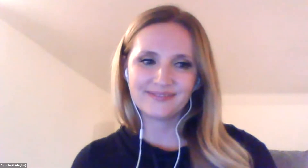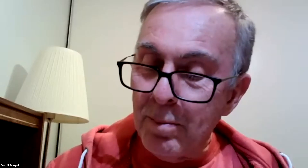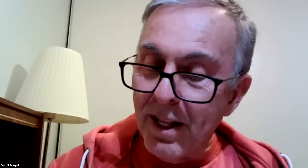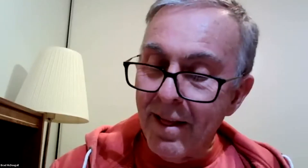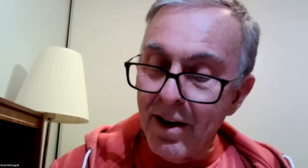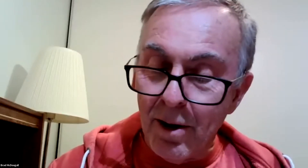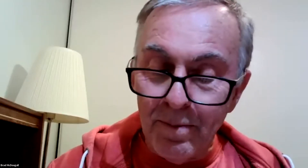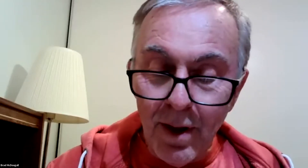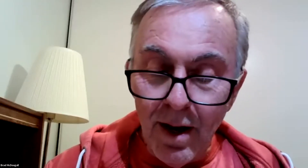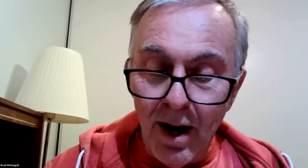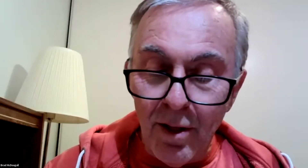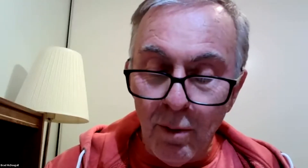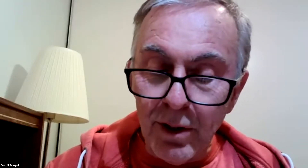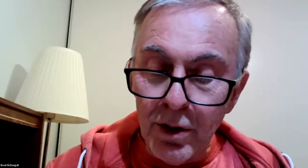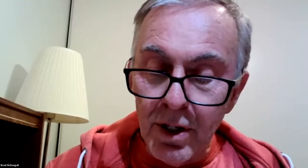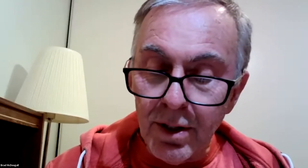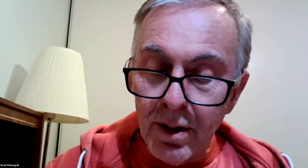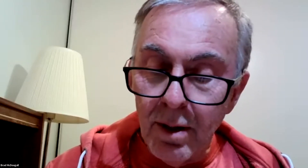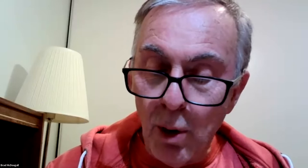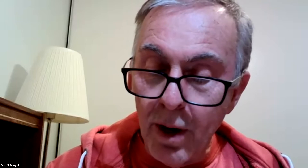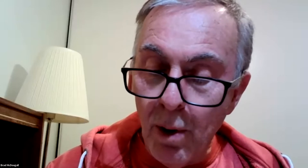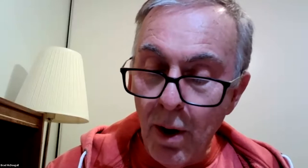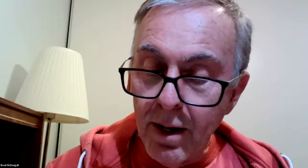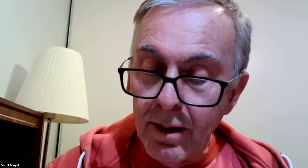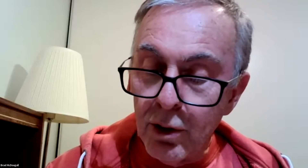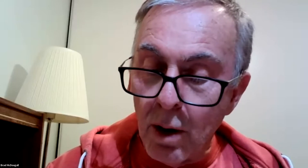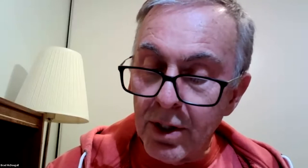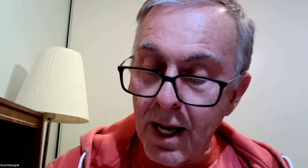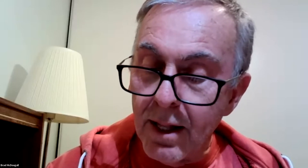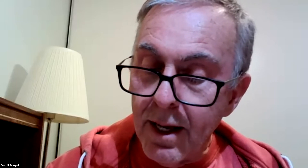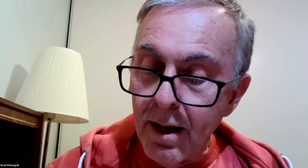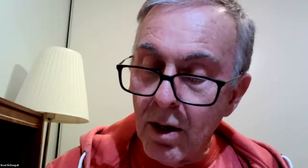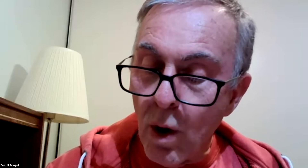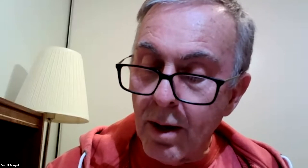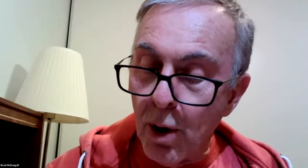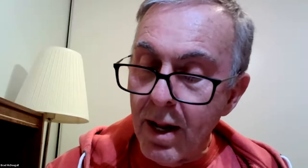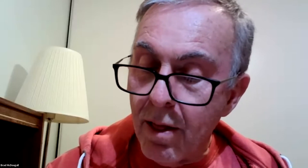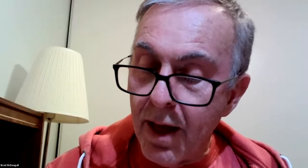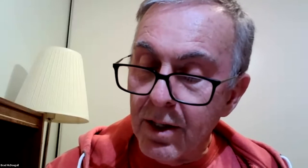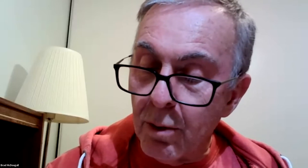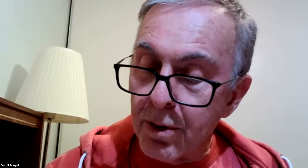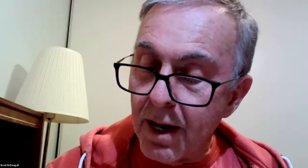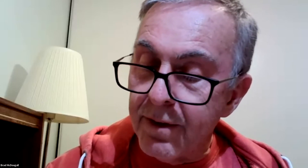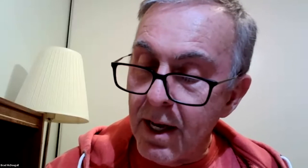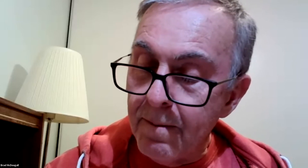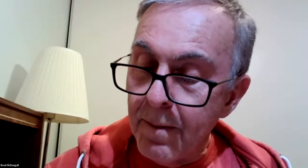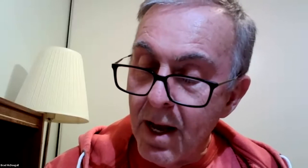Ferre Play Theater. "The Revolutionists," "Boeing Boeing," "Trout Stanley," "Quick Bright Things" for Persephone,